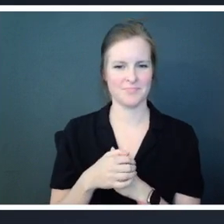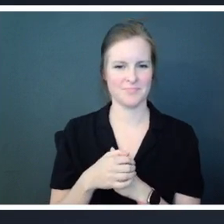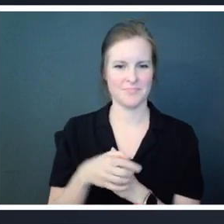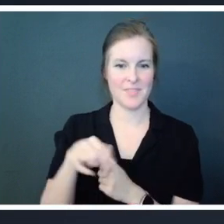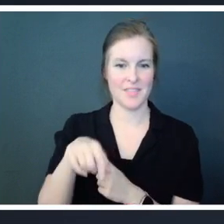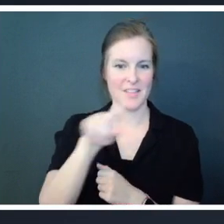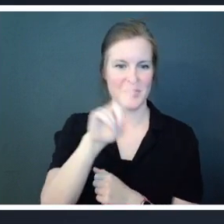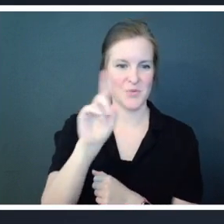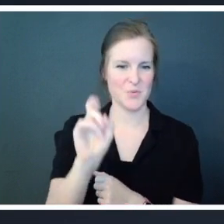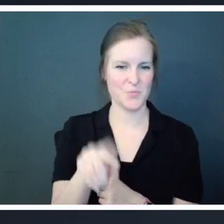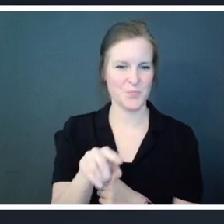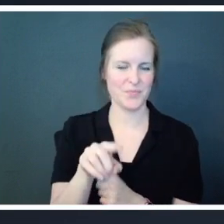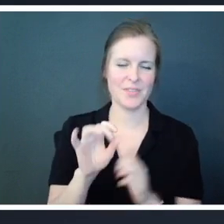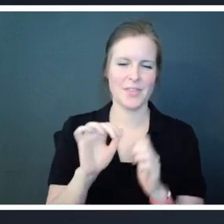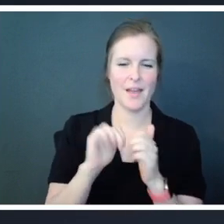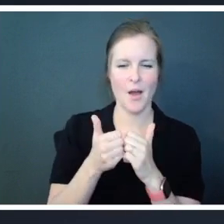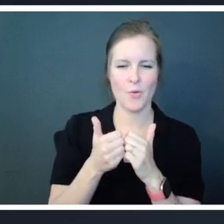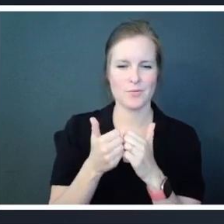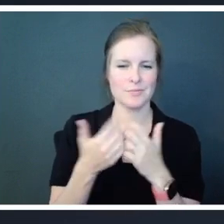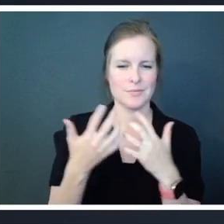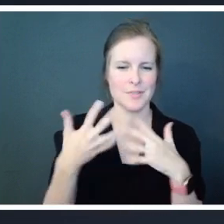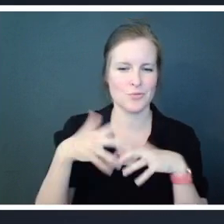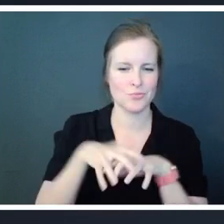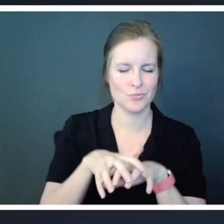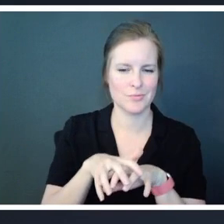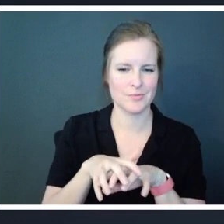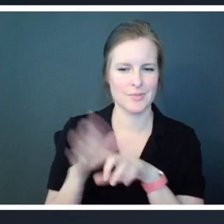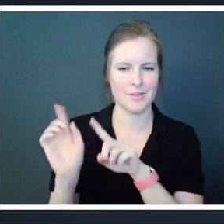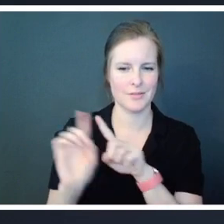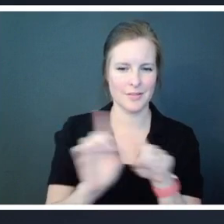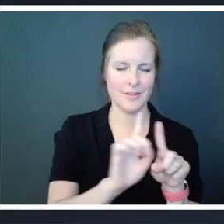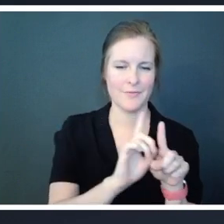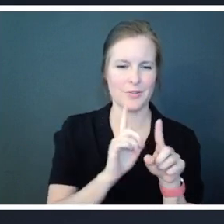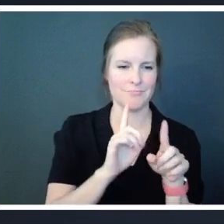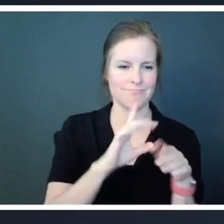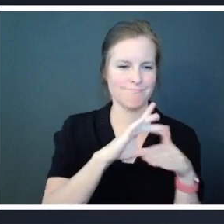how can integrating interdisciplinary resources and teaching techniques in